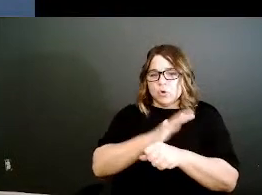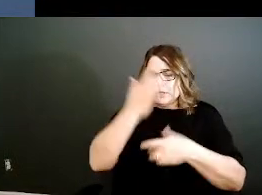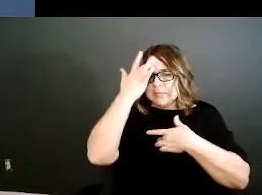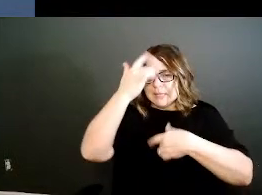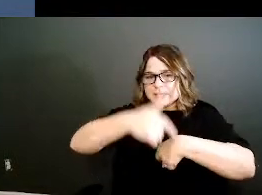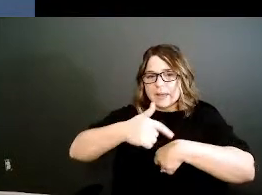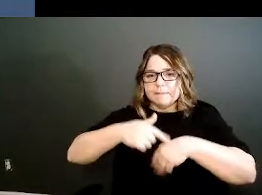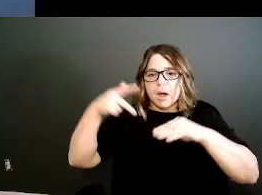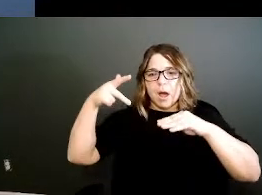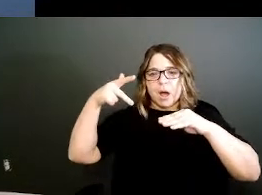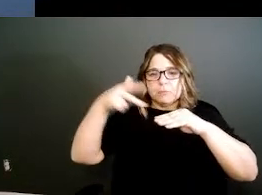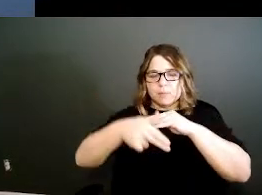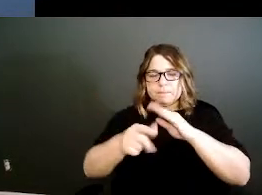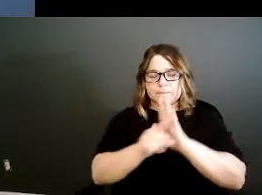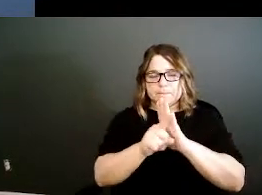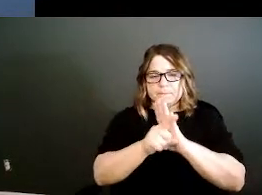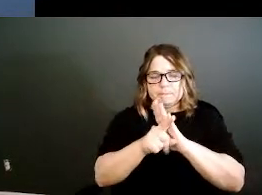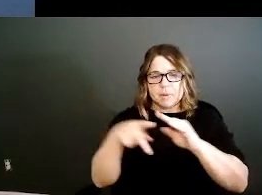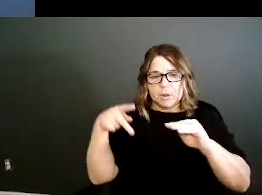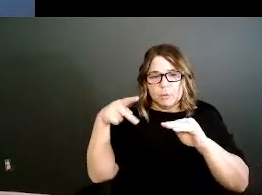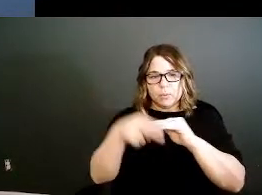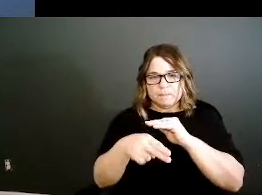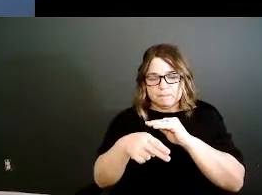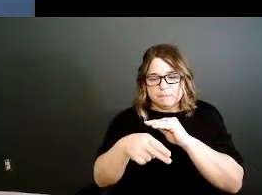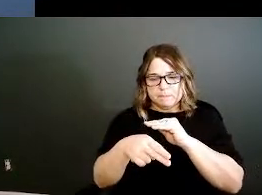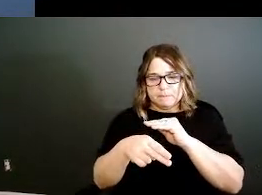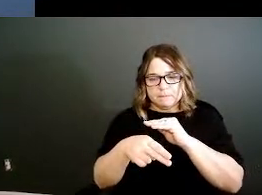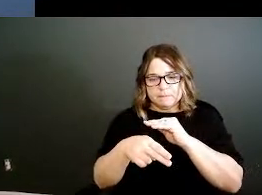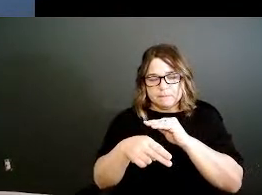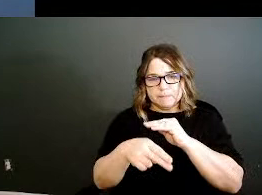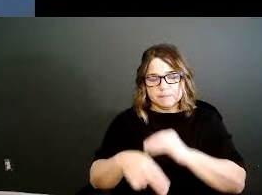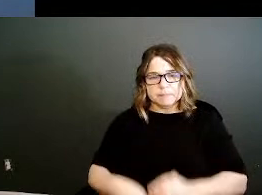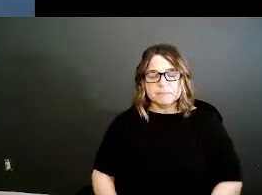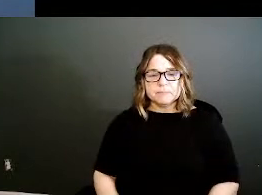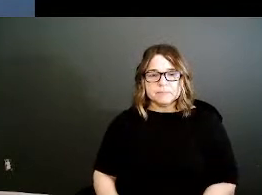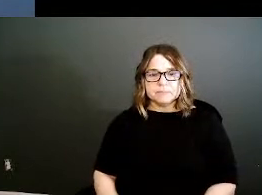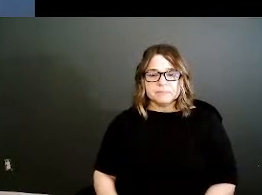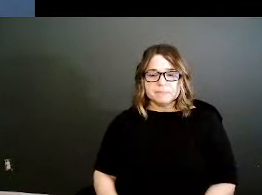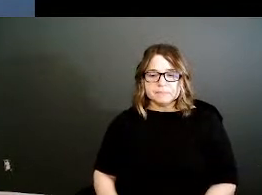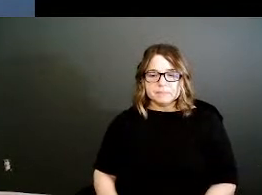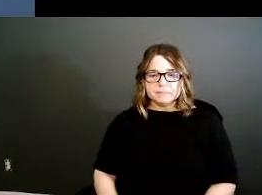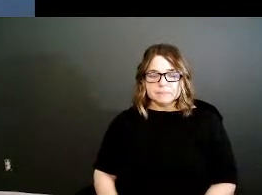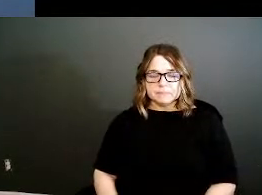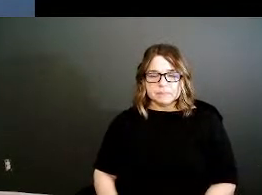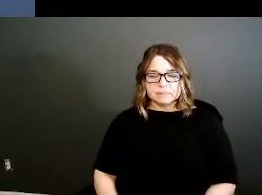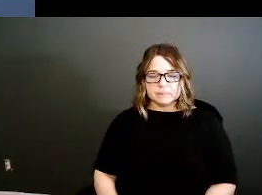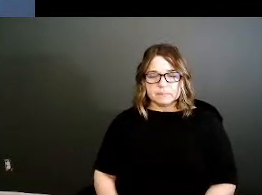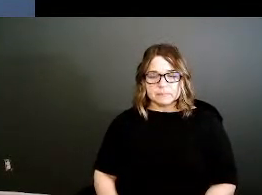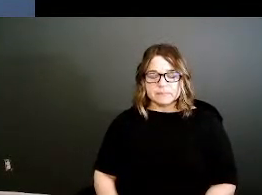WE'VE RECEIVED SOME COMMUNICATION ABOUT THIS AND WELCOME MORE VIA THE FORM OR E-MAIL DURING THIS MEETING.